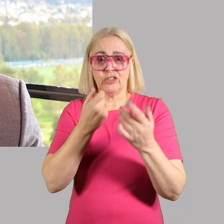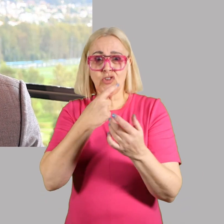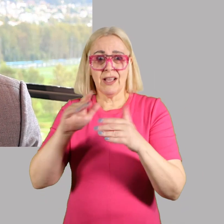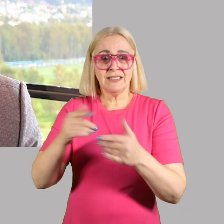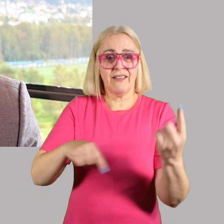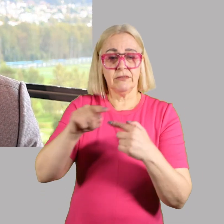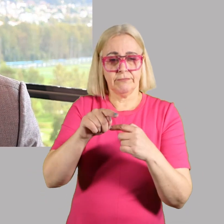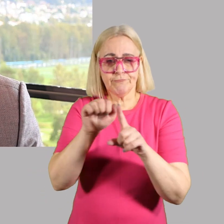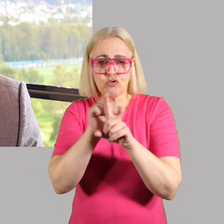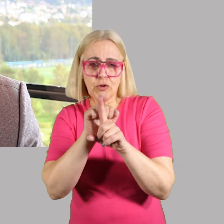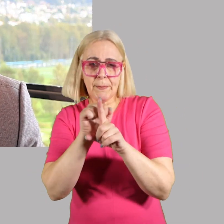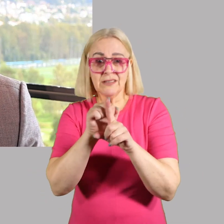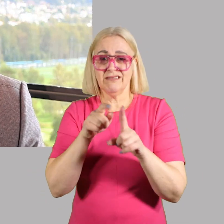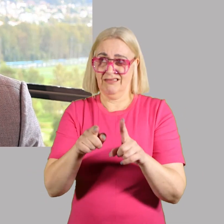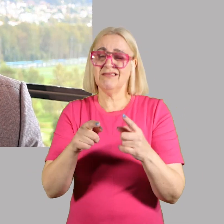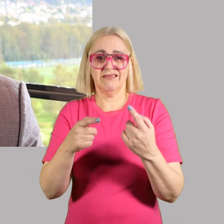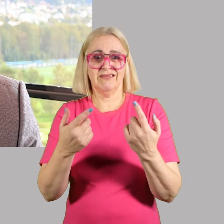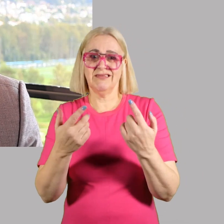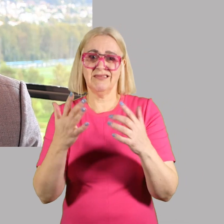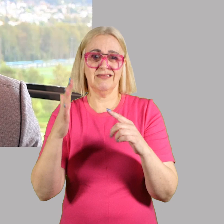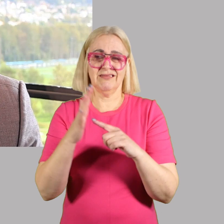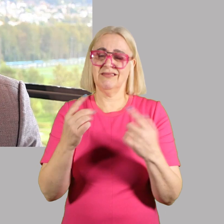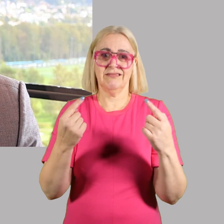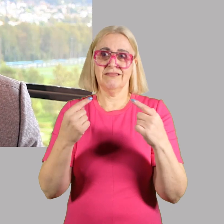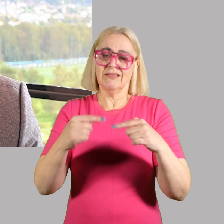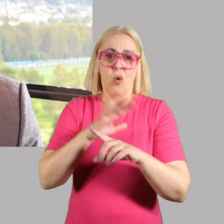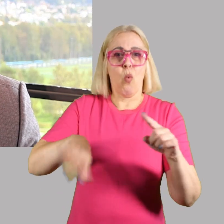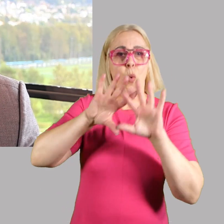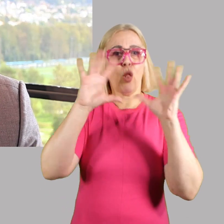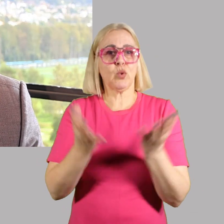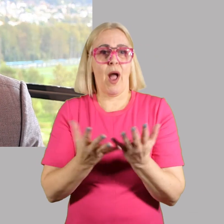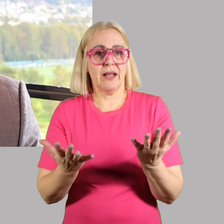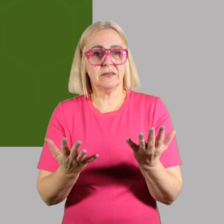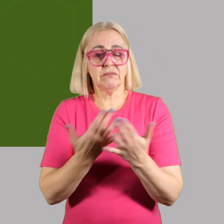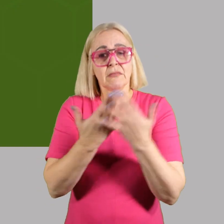services, rehabilitation is the least available worldwide, with many countries having none.